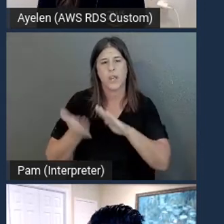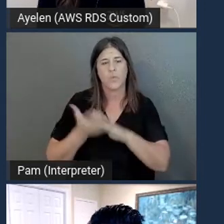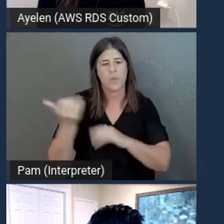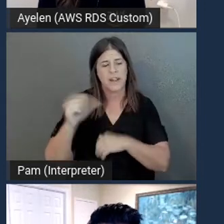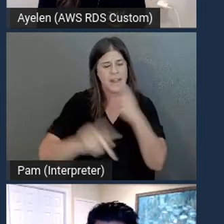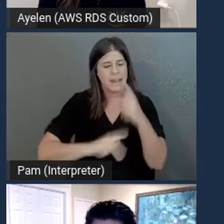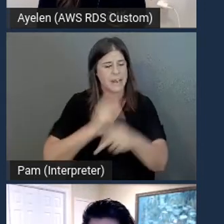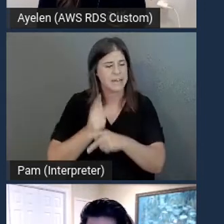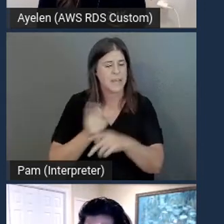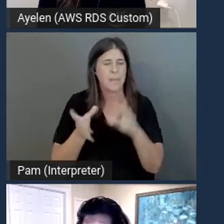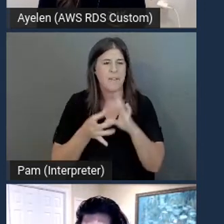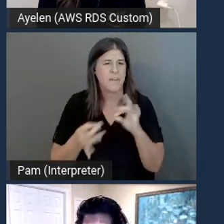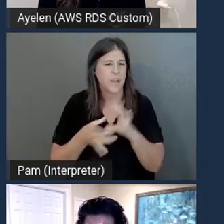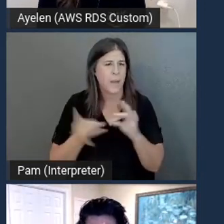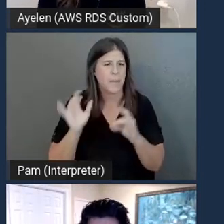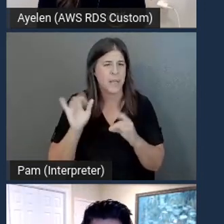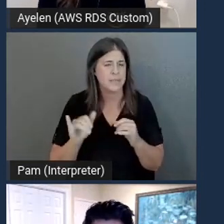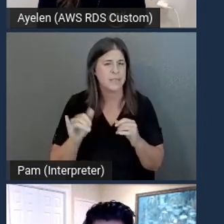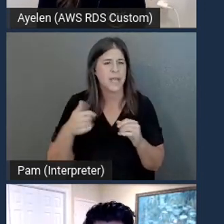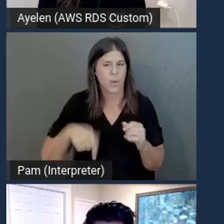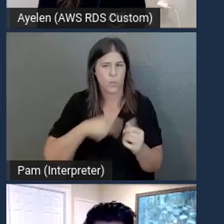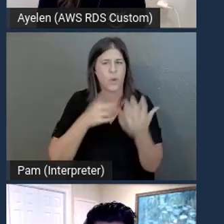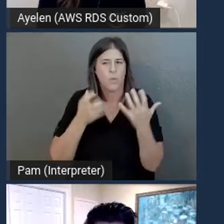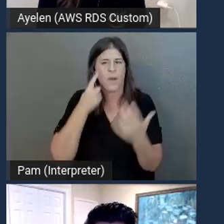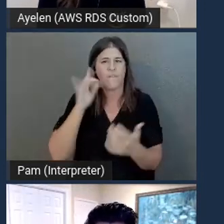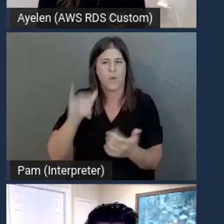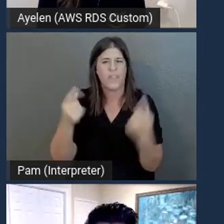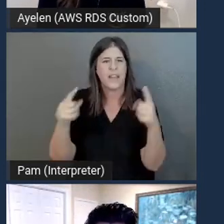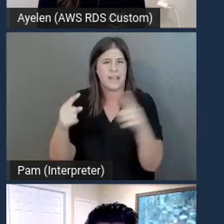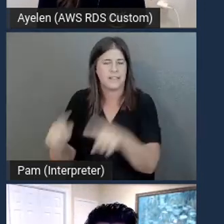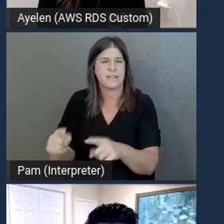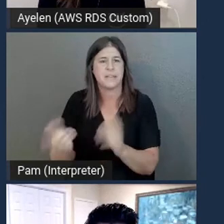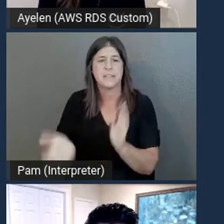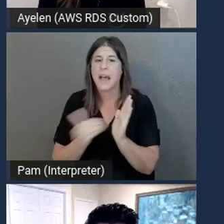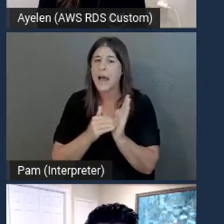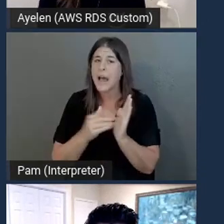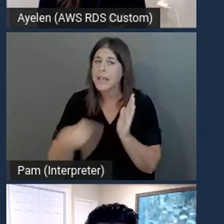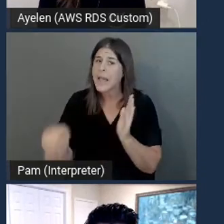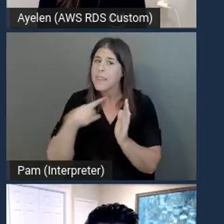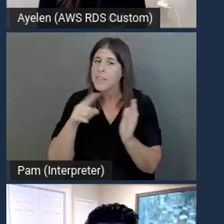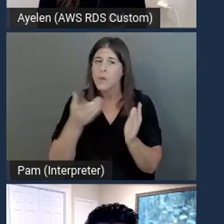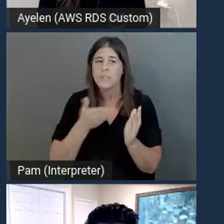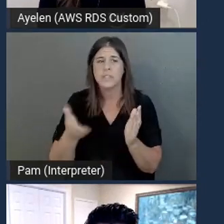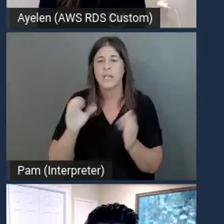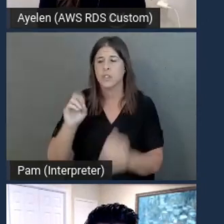that we want on this instance. Again, these instance over here, Oracle Database is running.